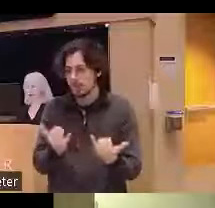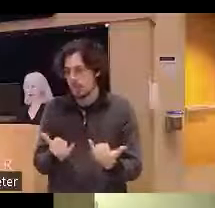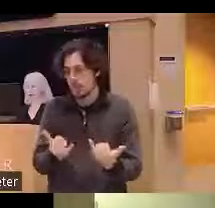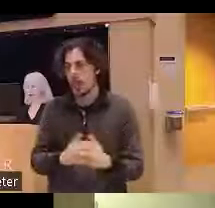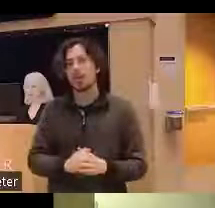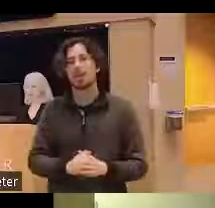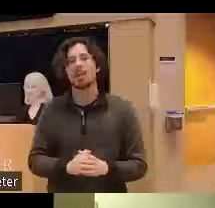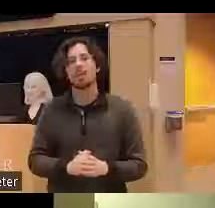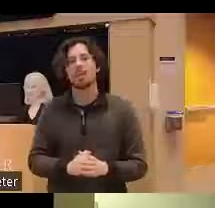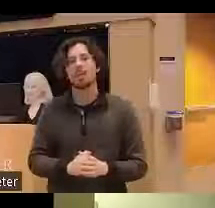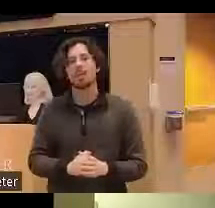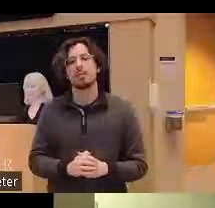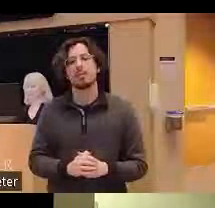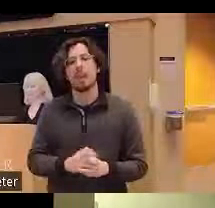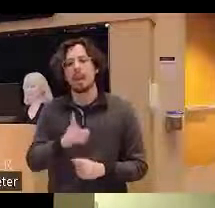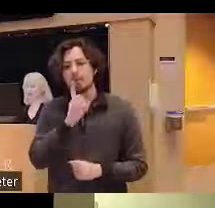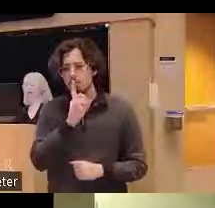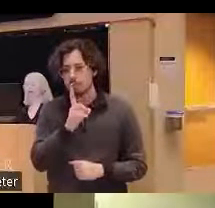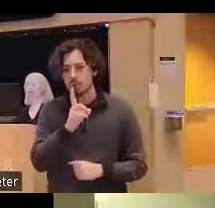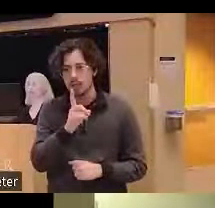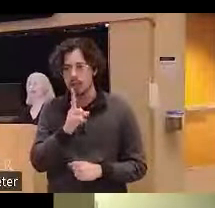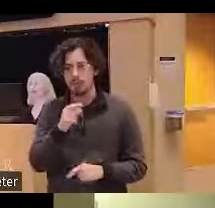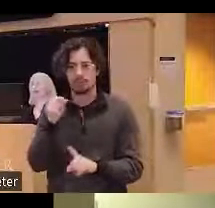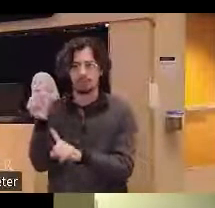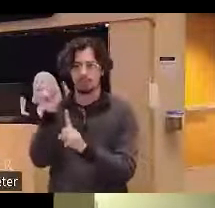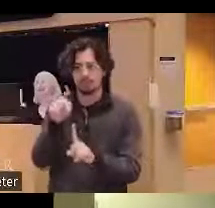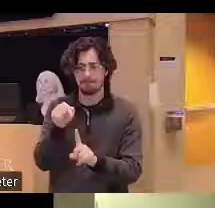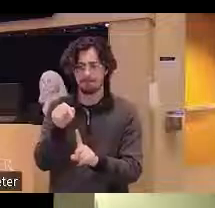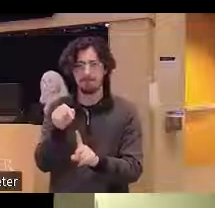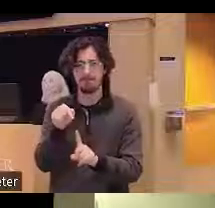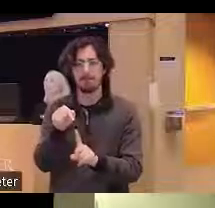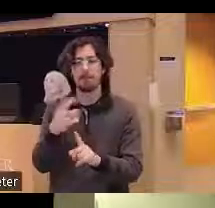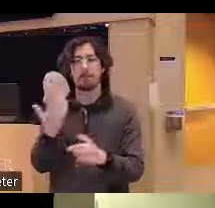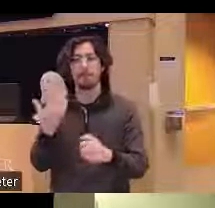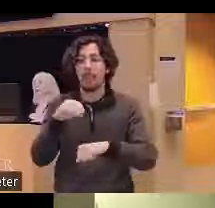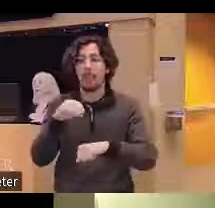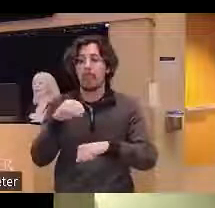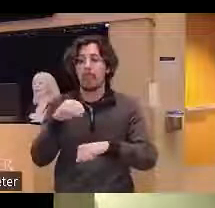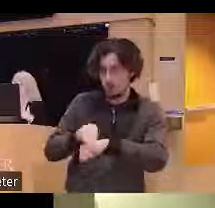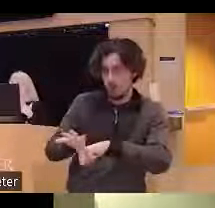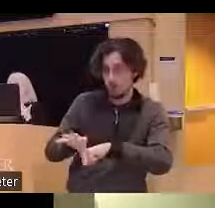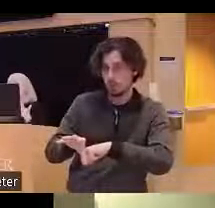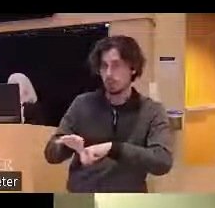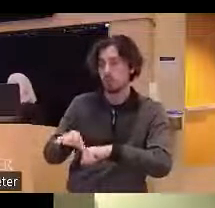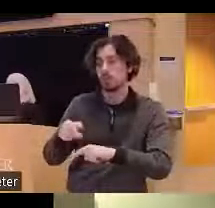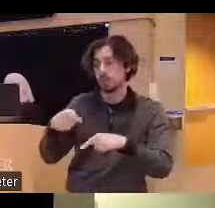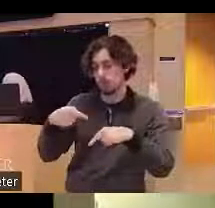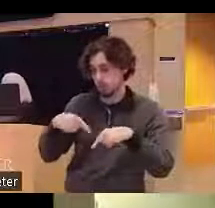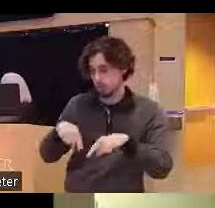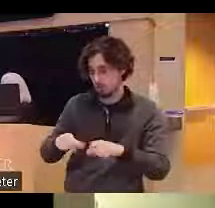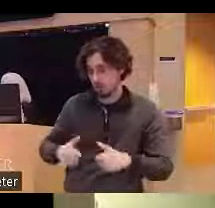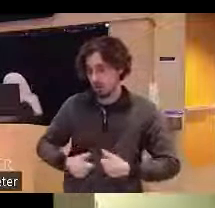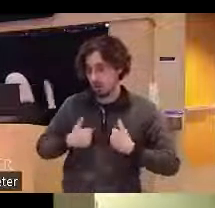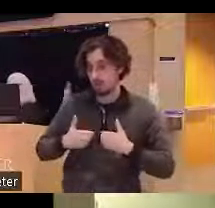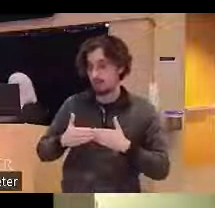just really um talk about the fact how exposures over the life course and even exposures of the